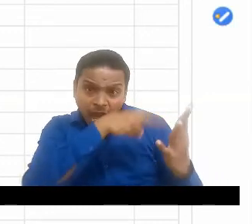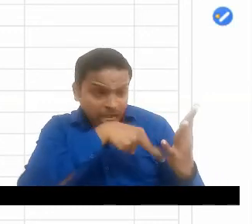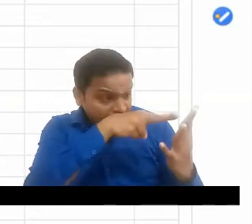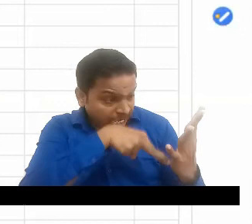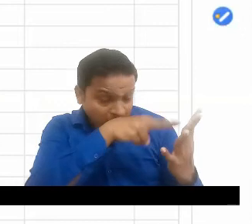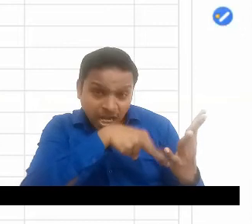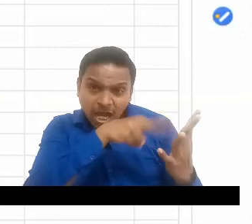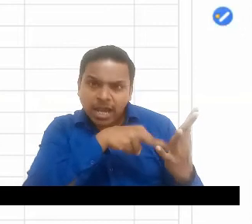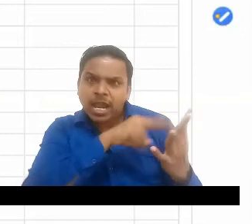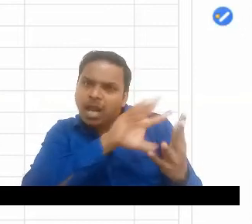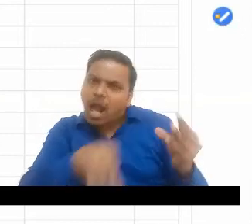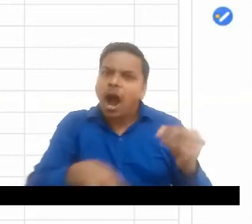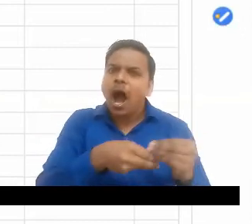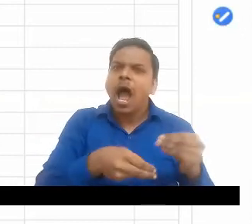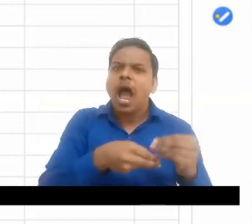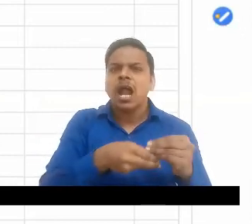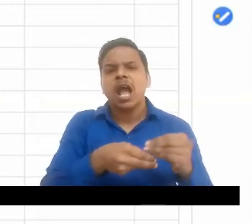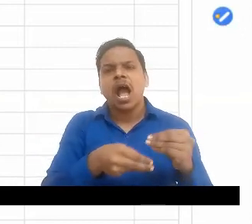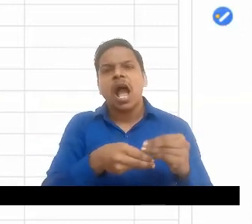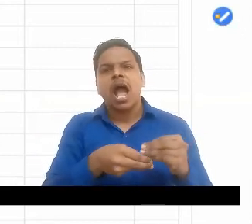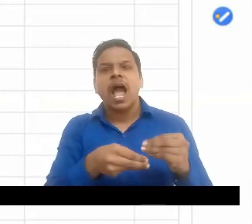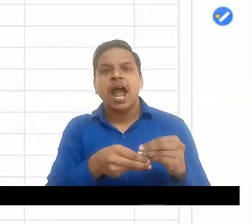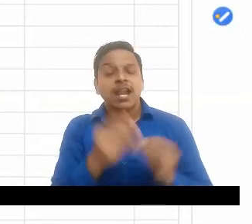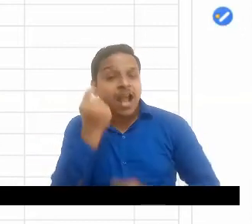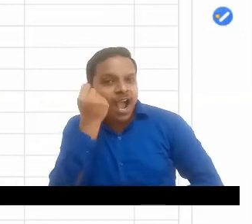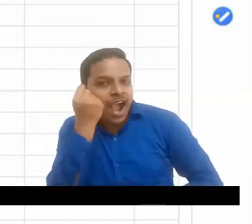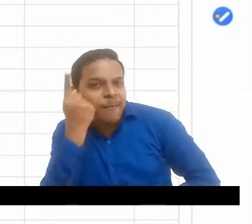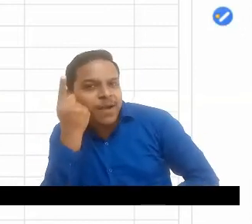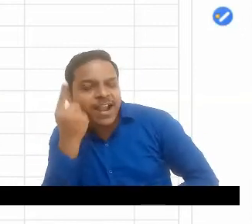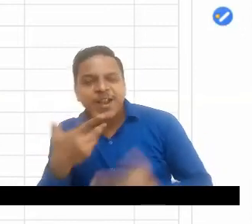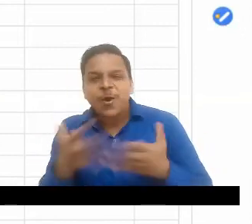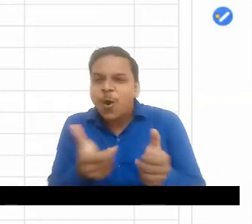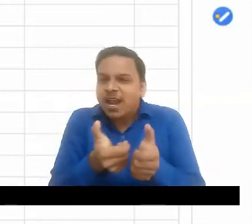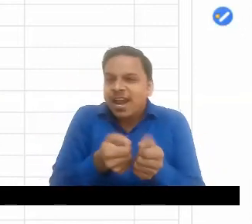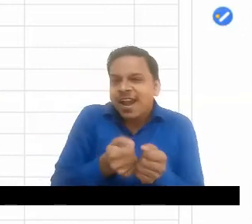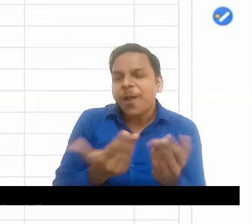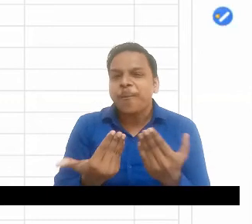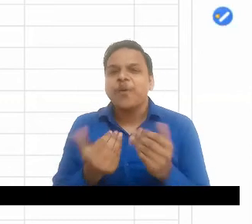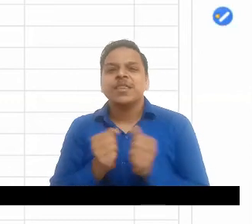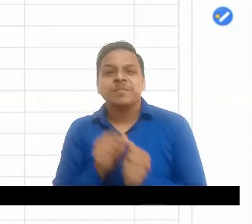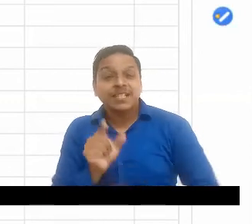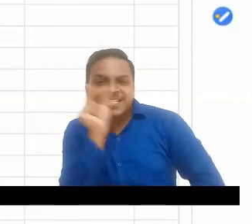information and see the total marks and can comment. Right? So this is a use of Google